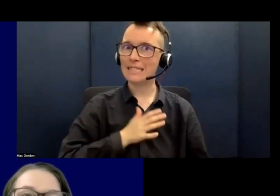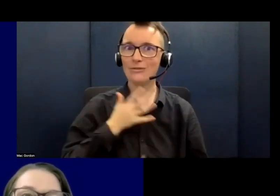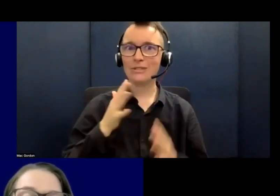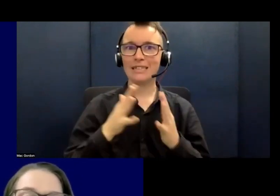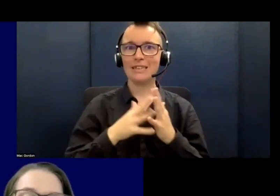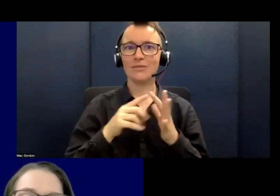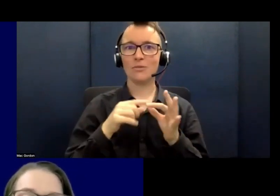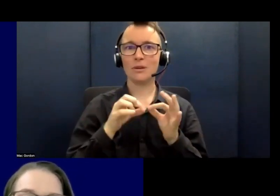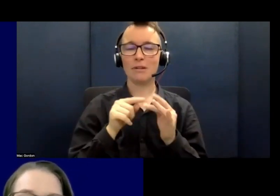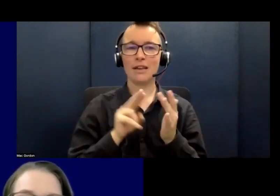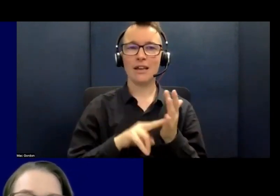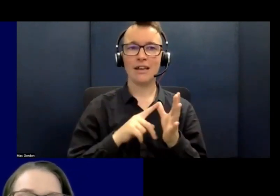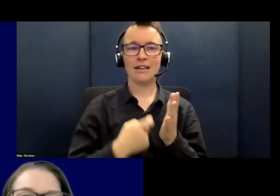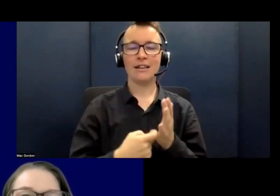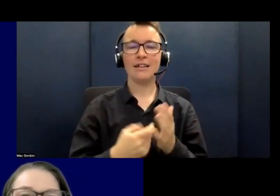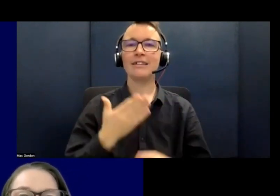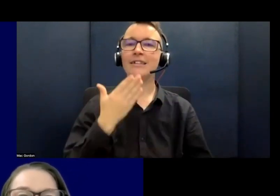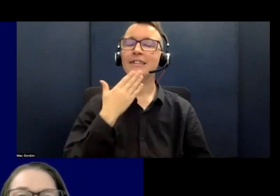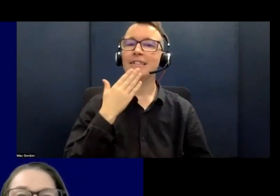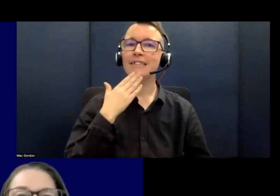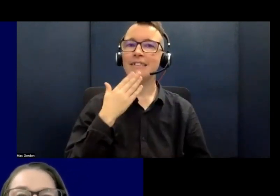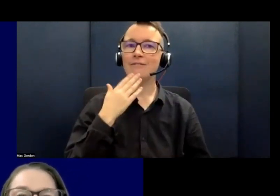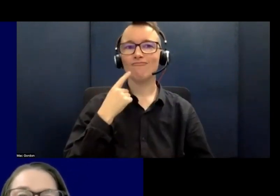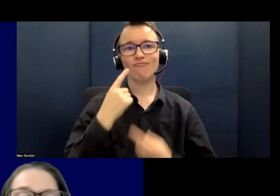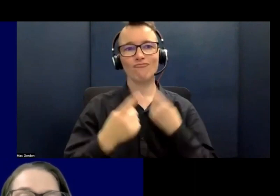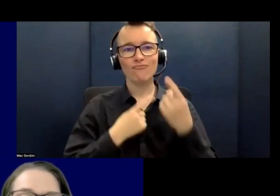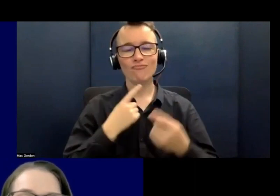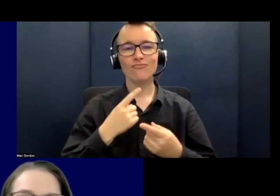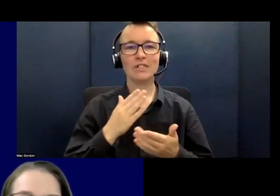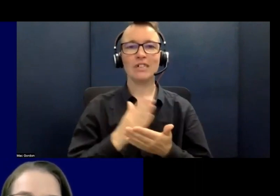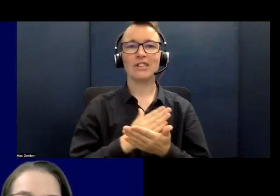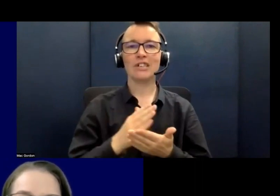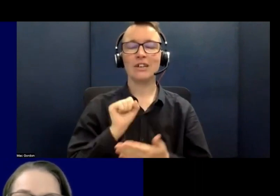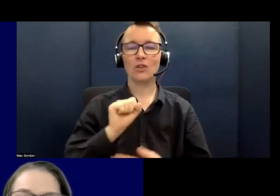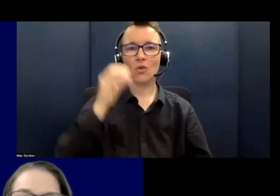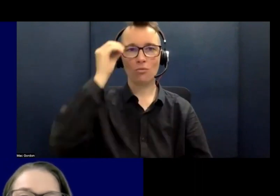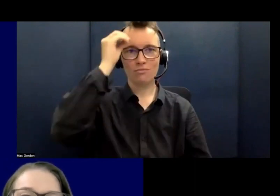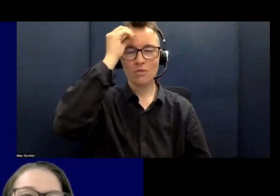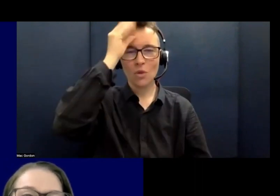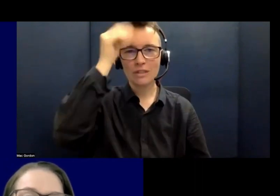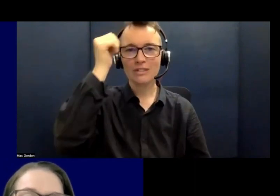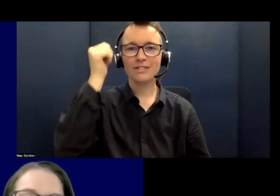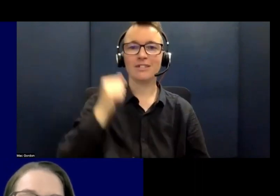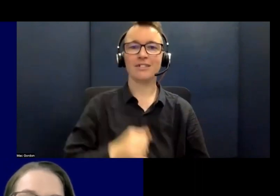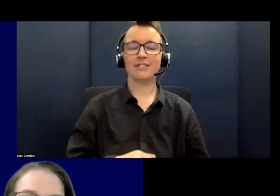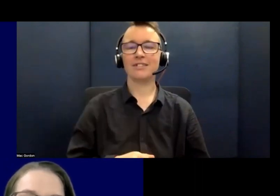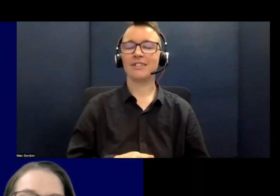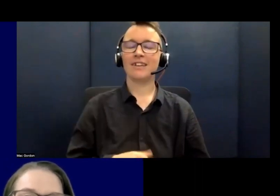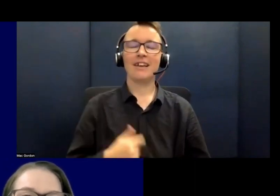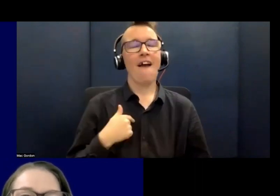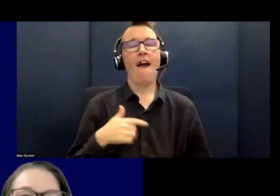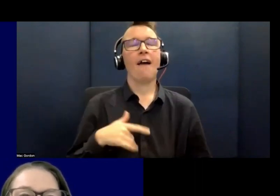experience and enthusiasm. It's a comfort and an inspiration to know you are working in this space